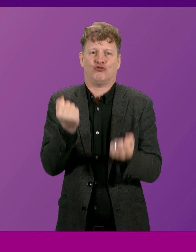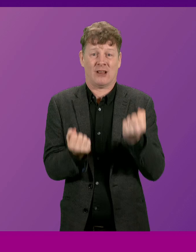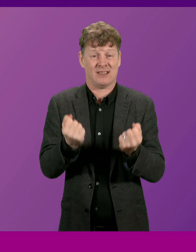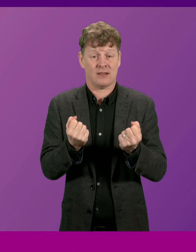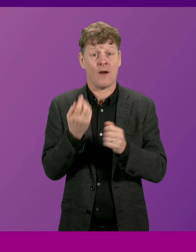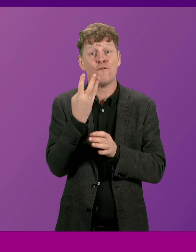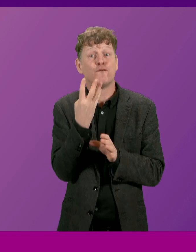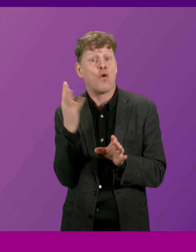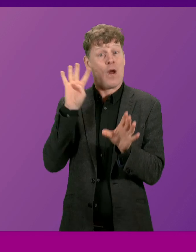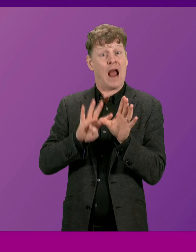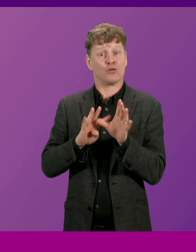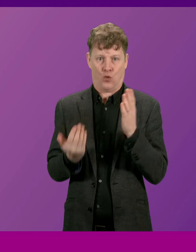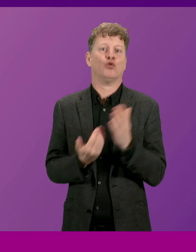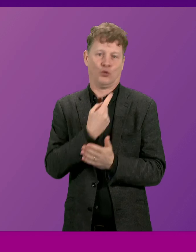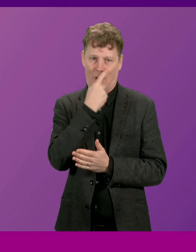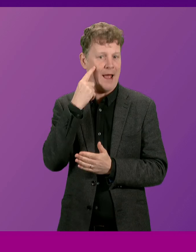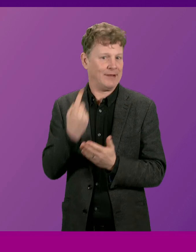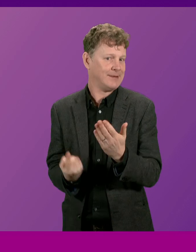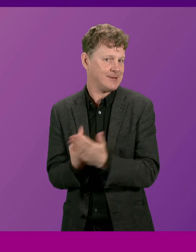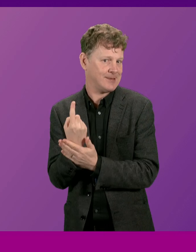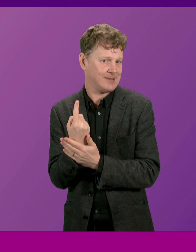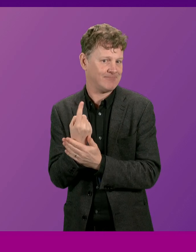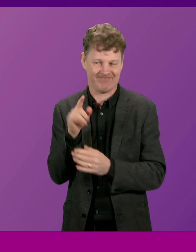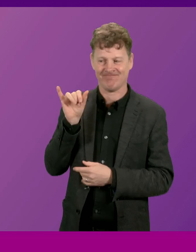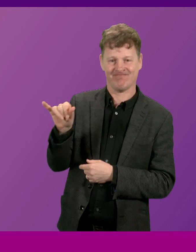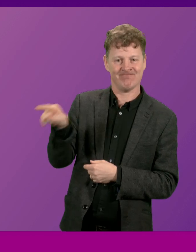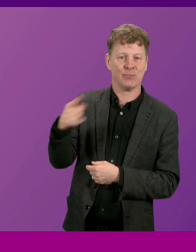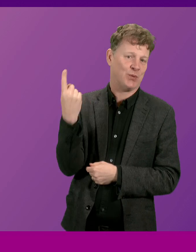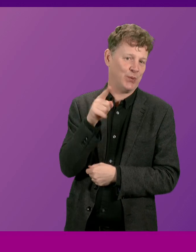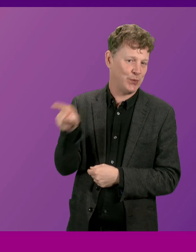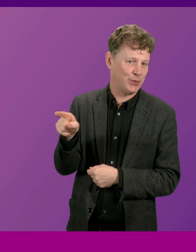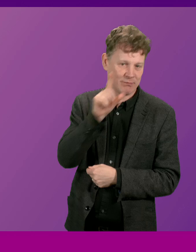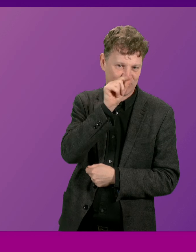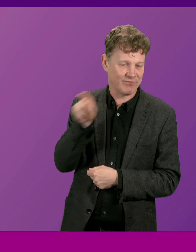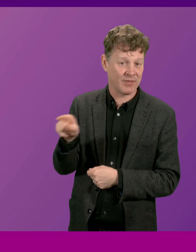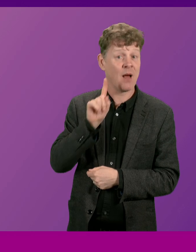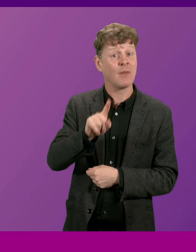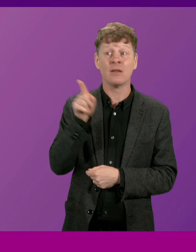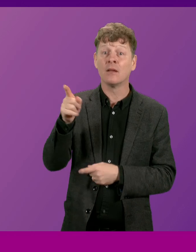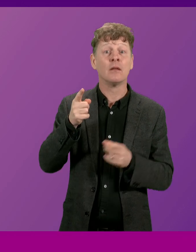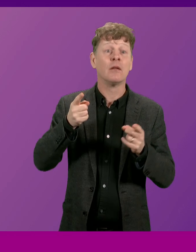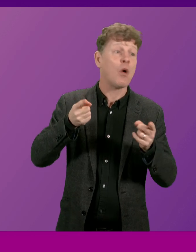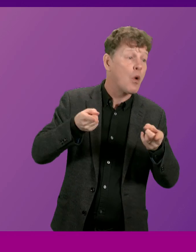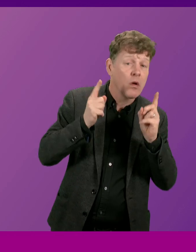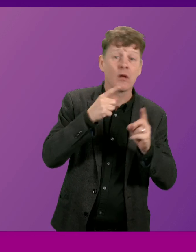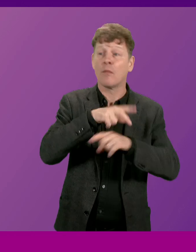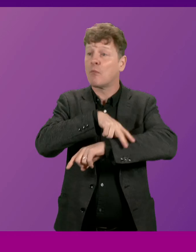new evidence emerged about a more likely suspect, but the authorities appeared to do nothing. Now